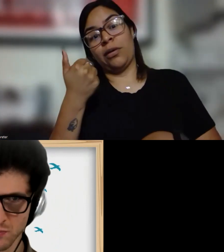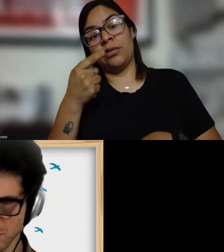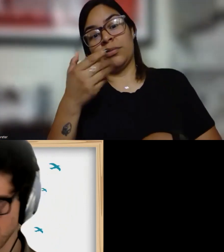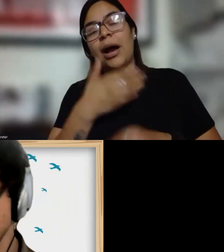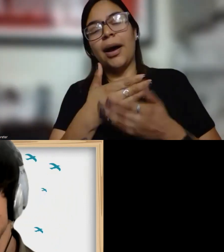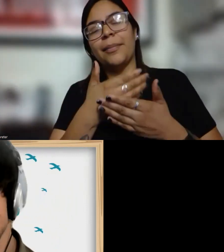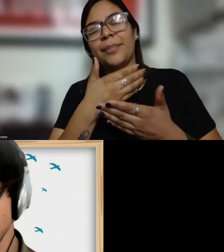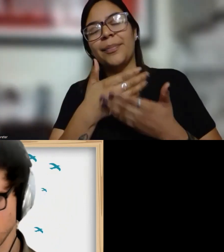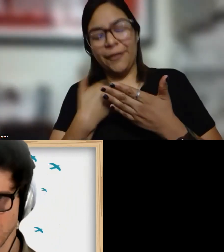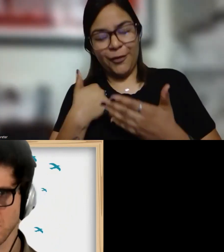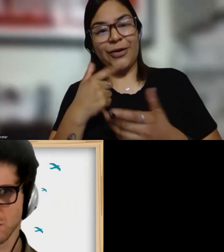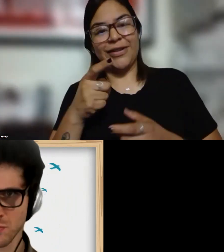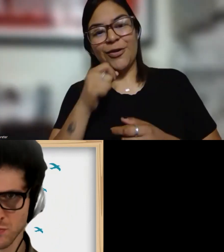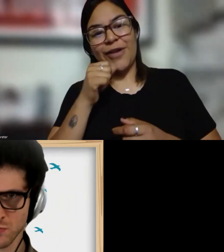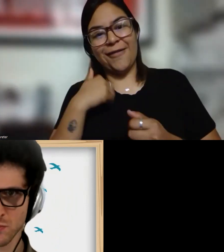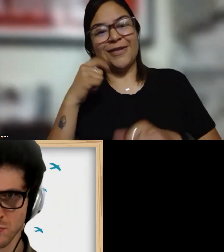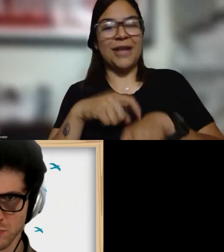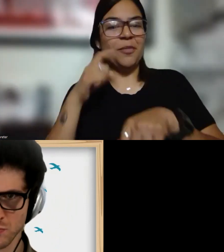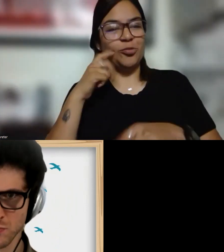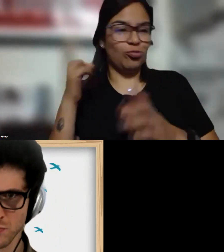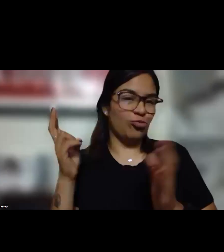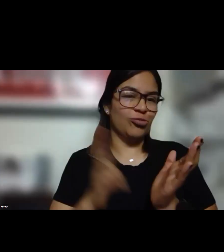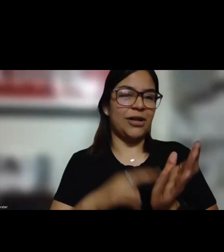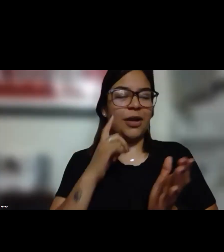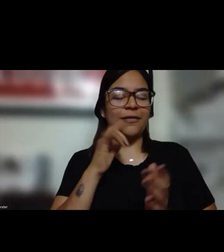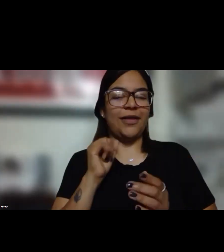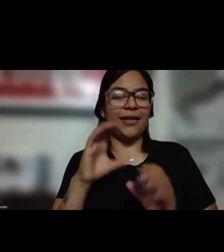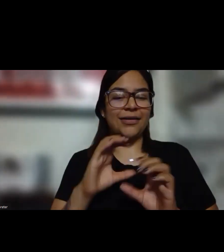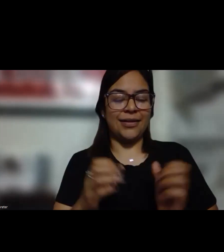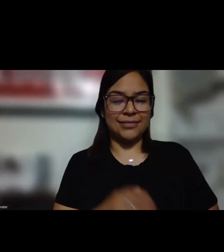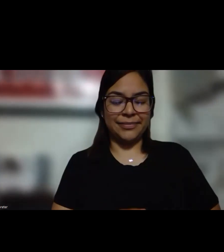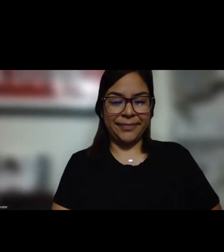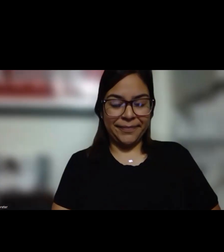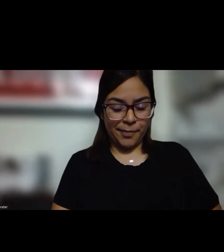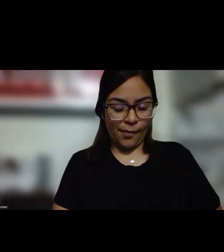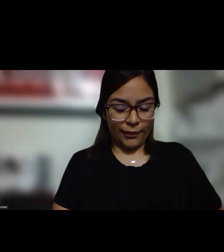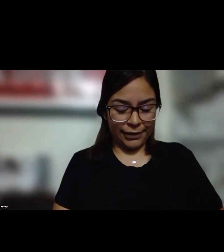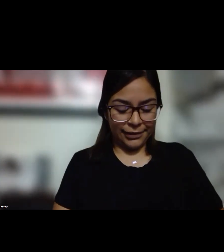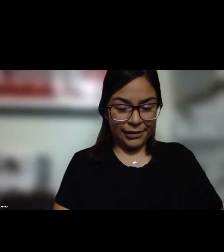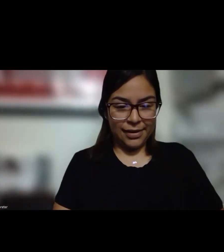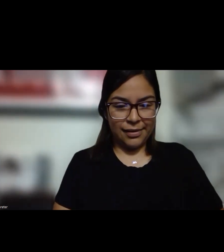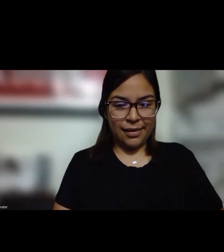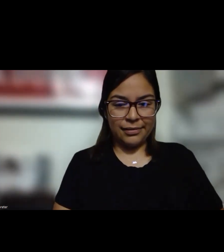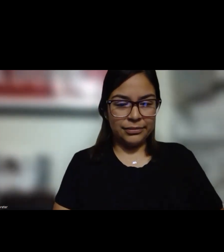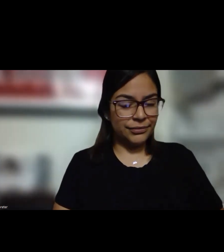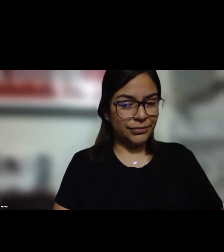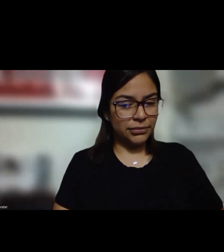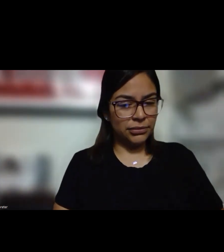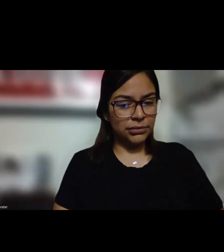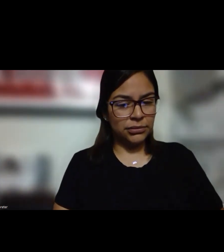Wilson any other questions for Carl Rita Rita yeah what is what does CTI stand